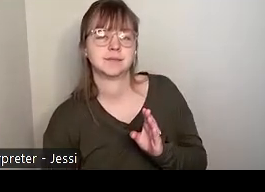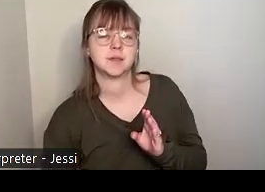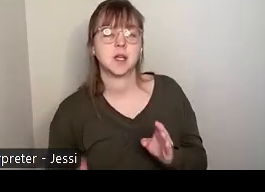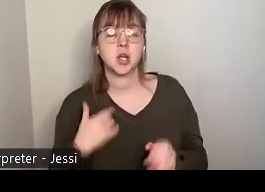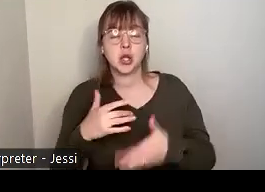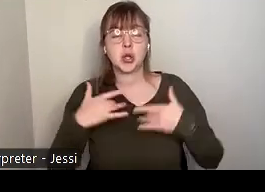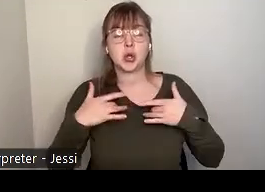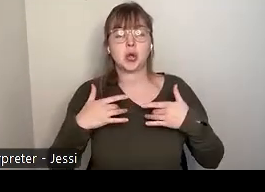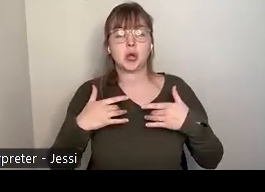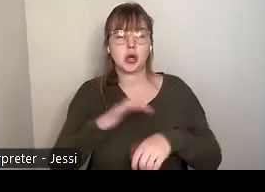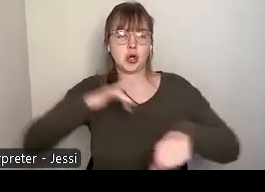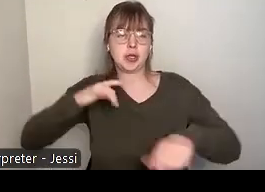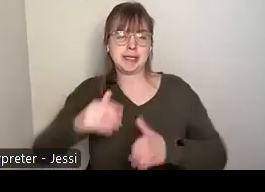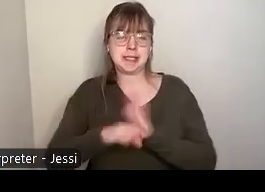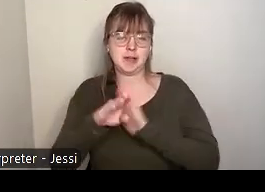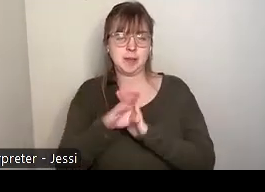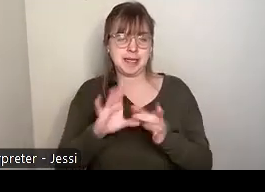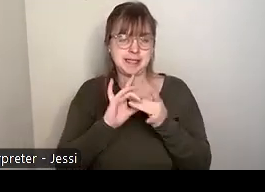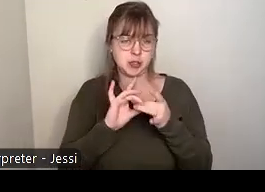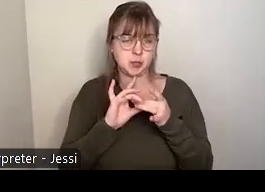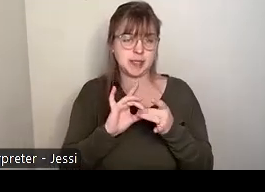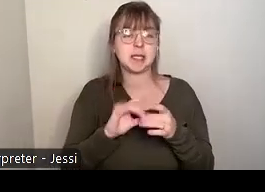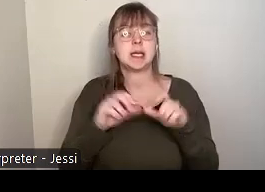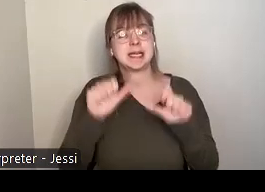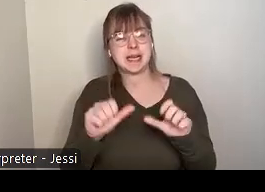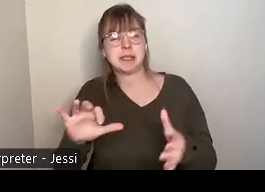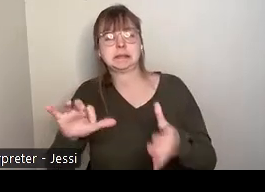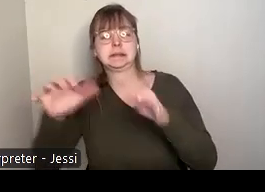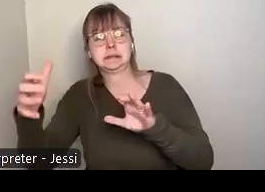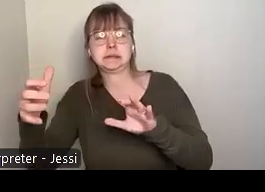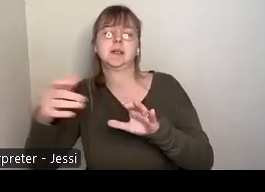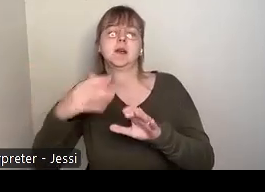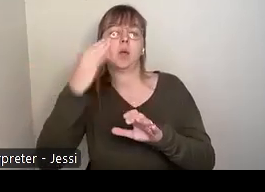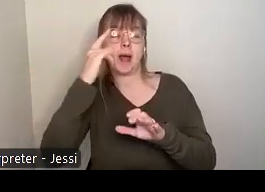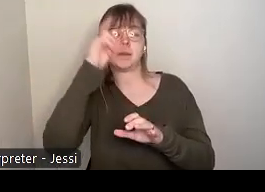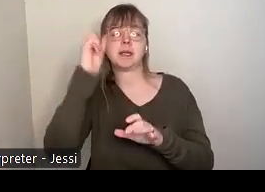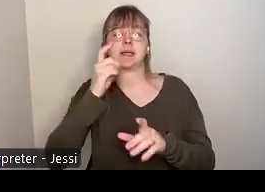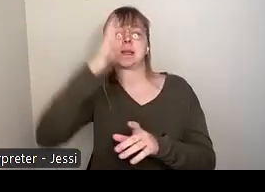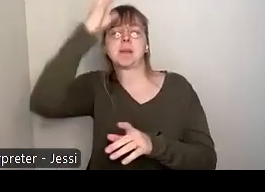caregiving histories of unresolved losses and traumatic life histories we call these ghosts